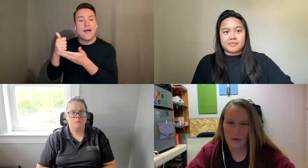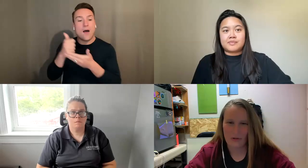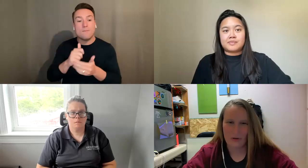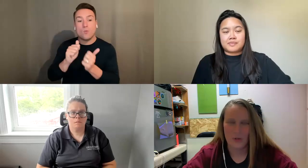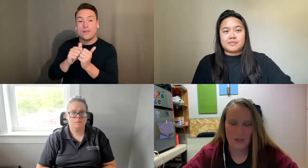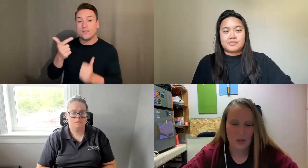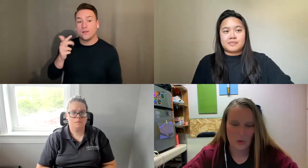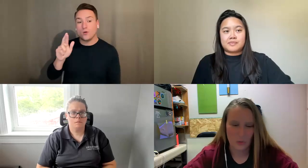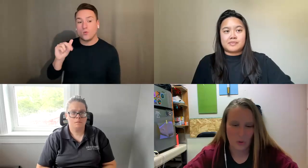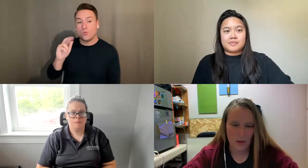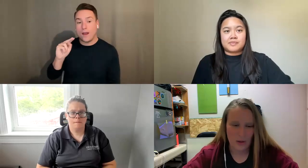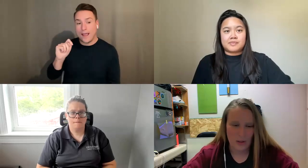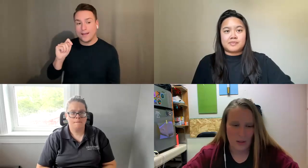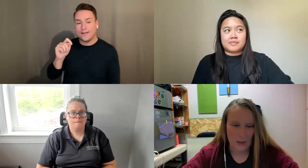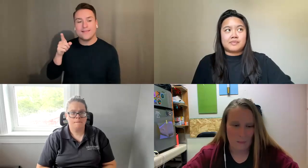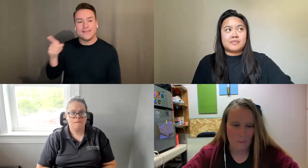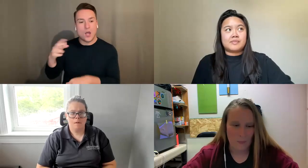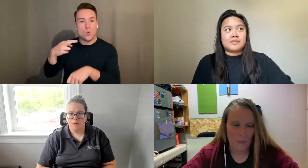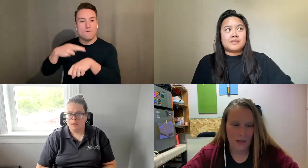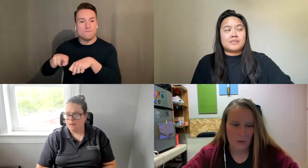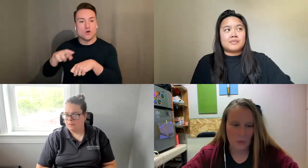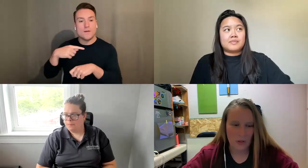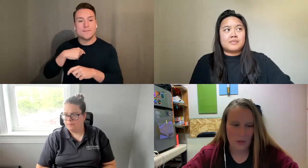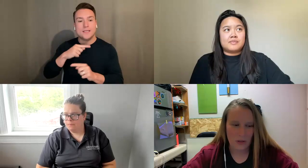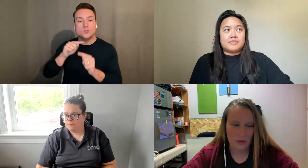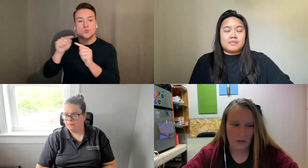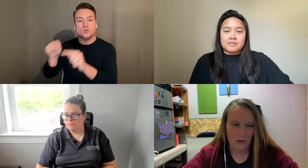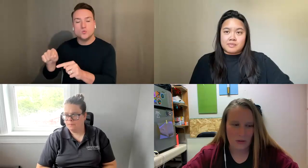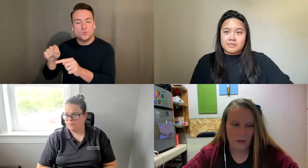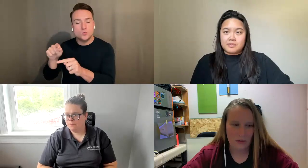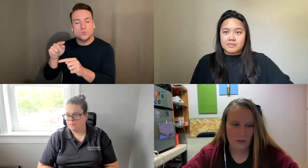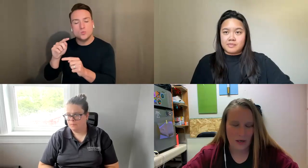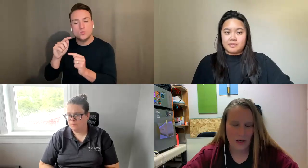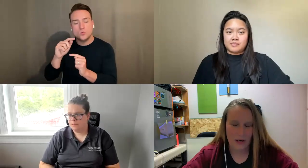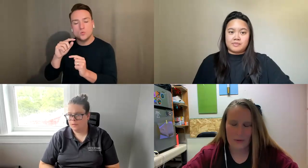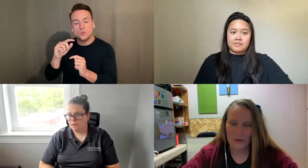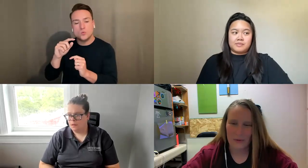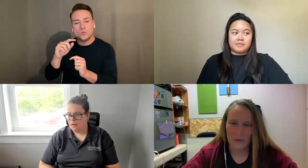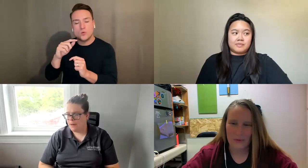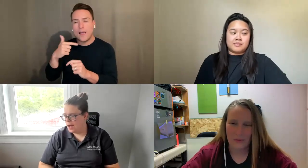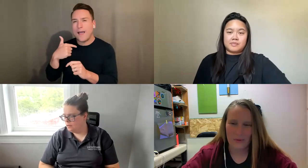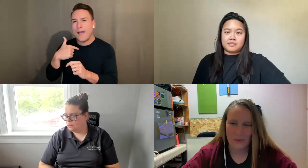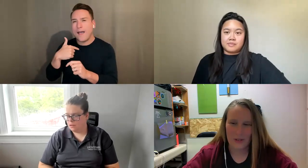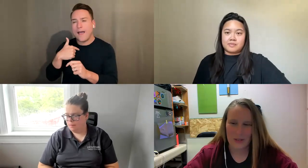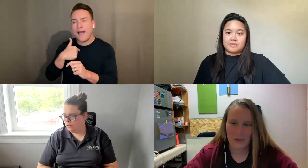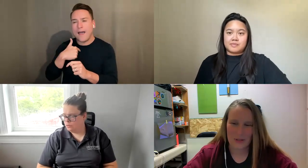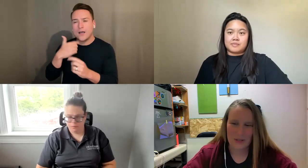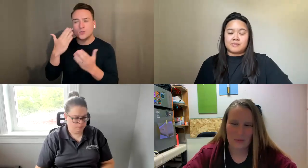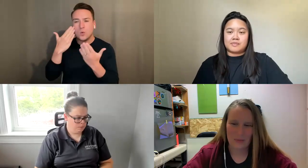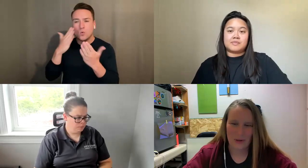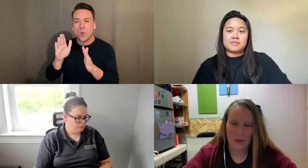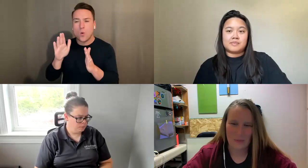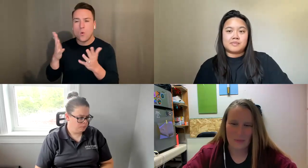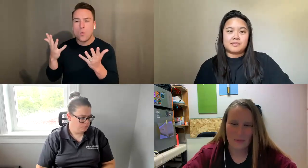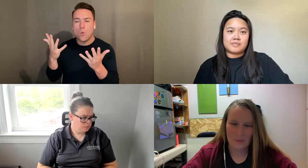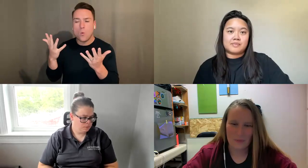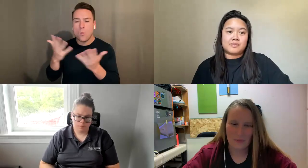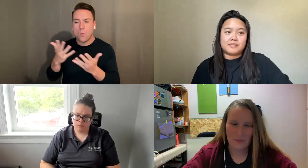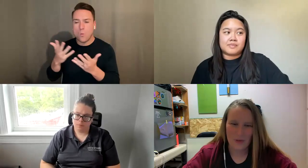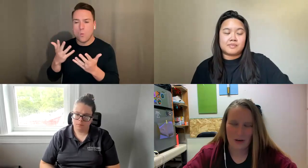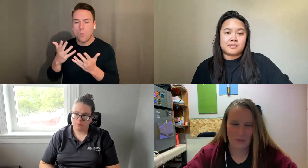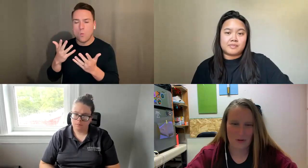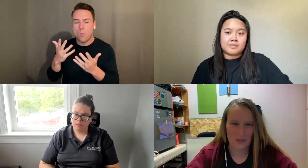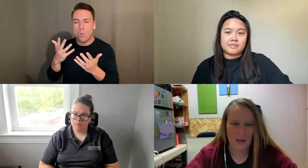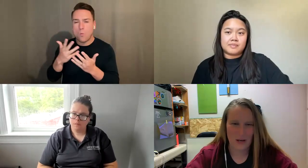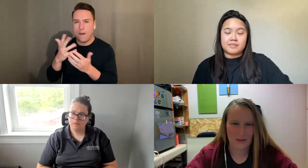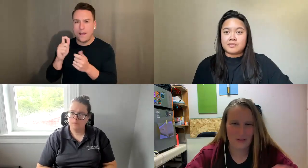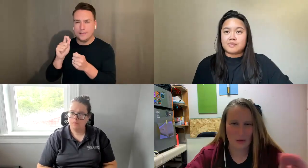They referred me to they didn't really I don't know what the deal was at first.